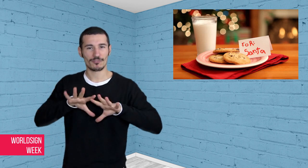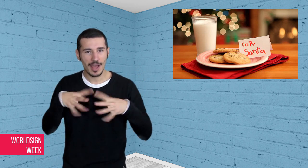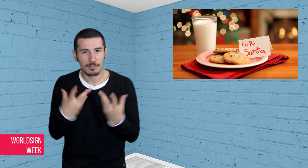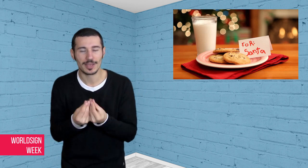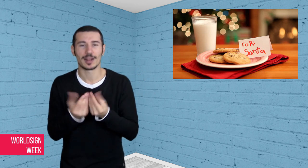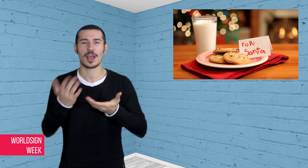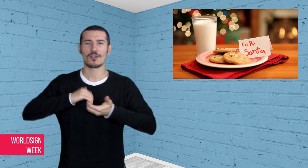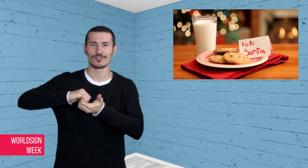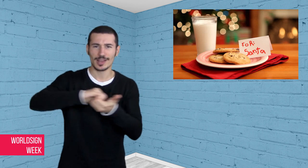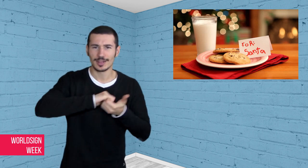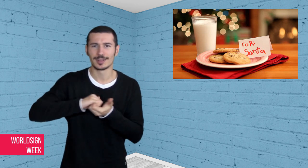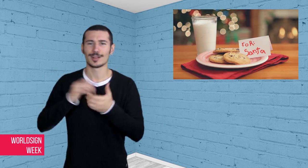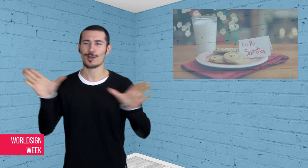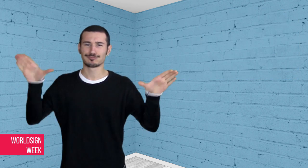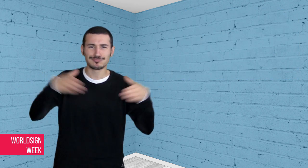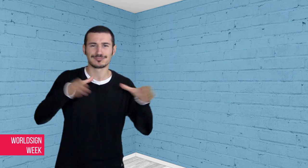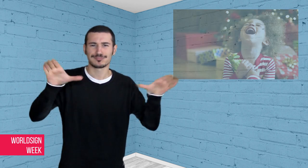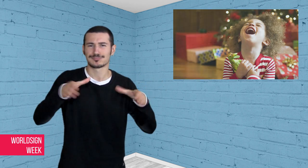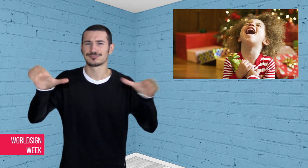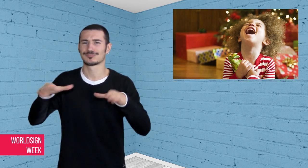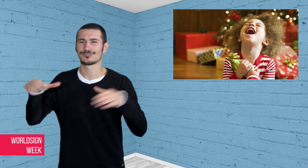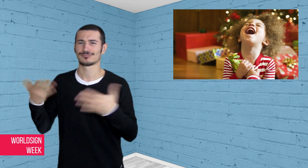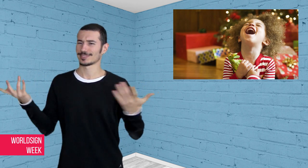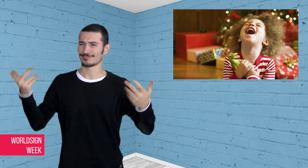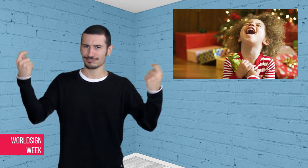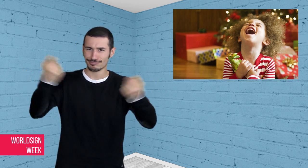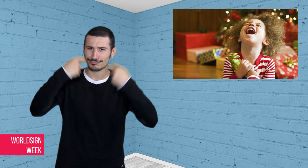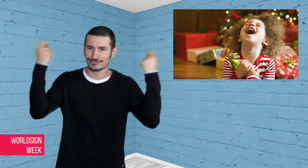for celebrations, shopping, gift giving,